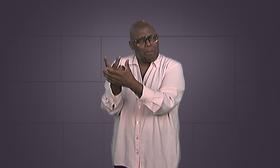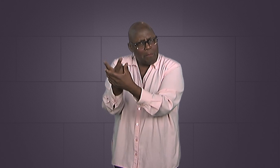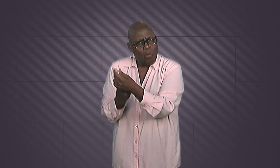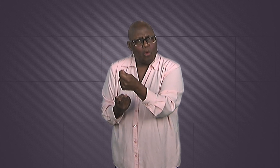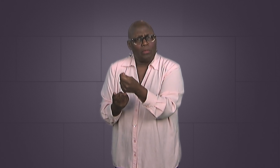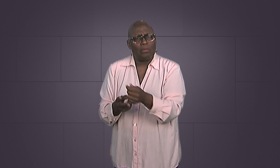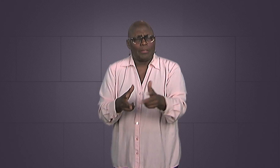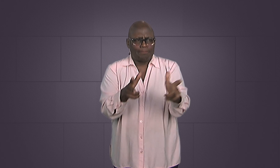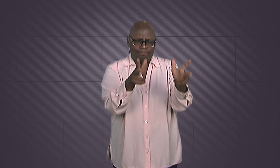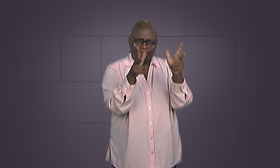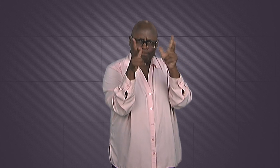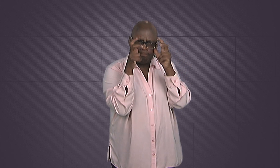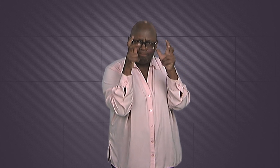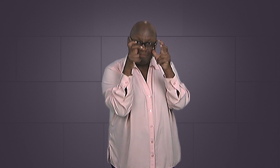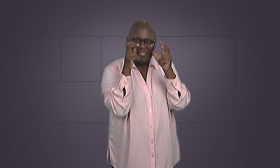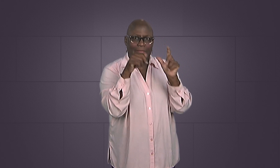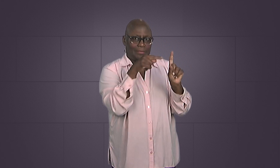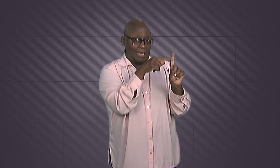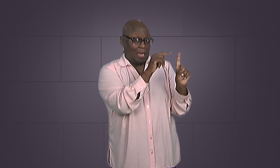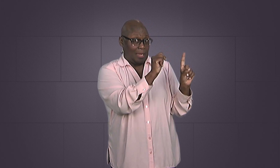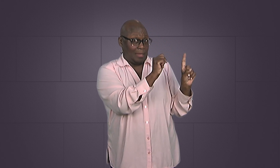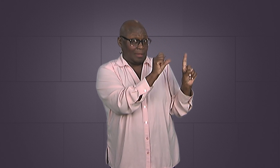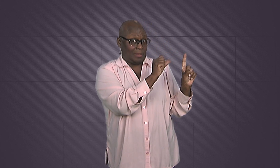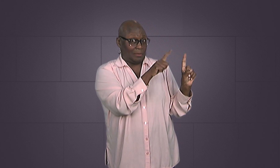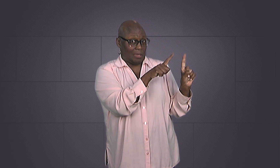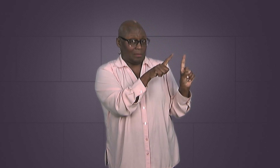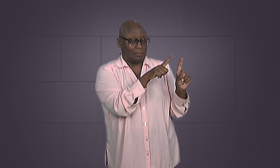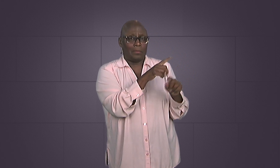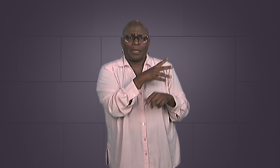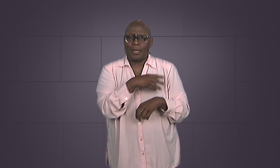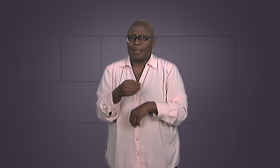of both a visual language (American Sign Language)